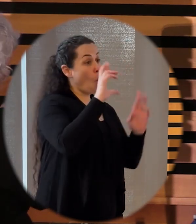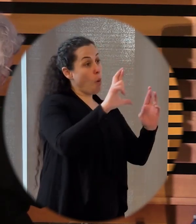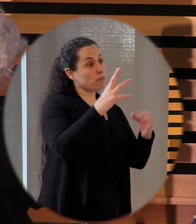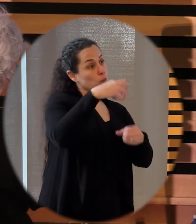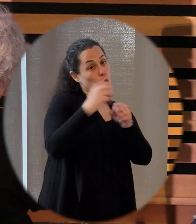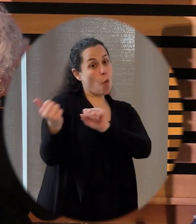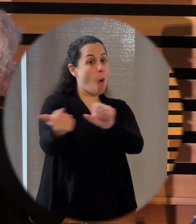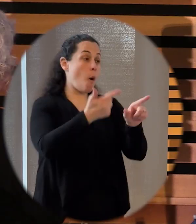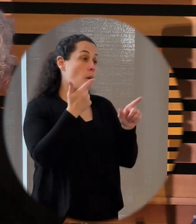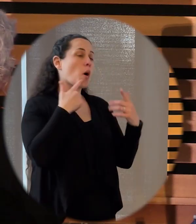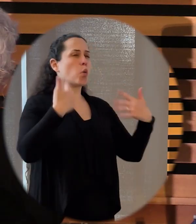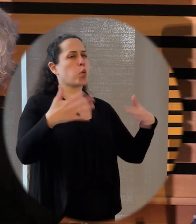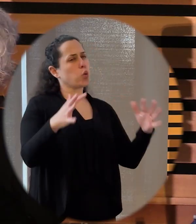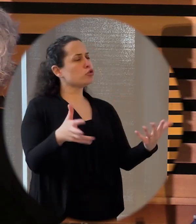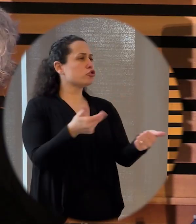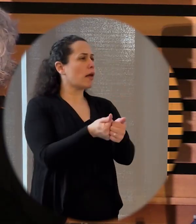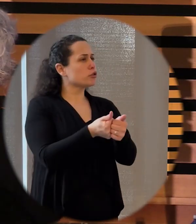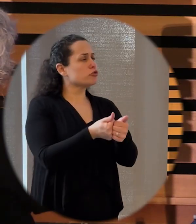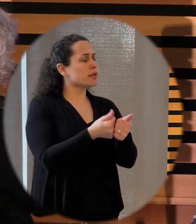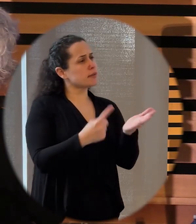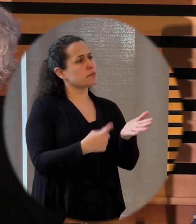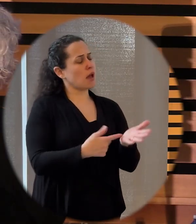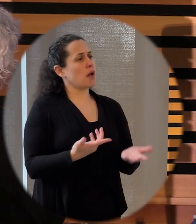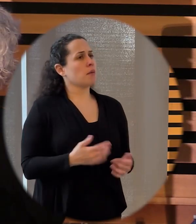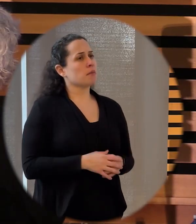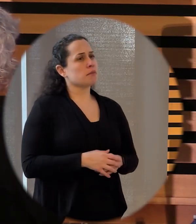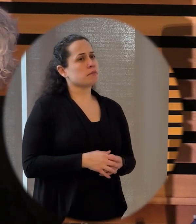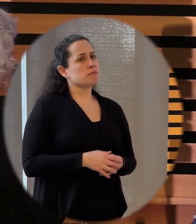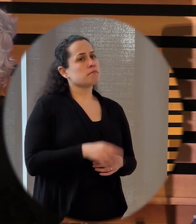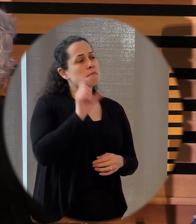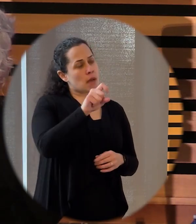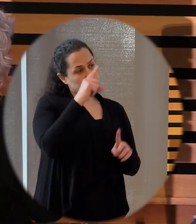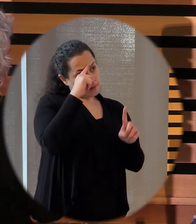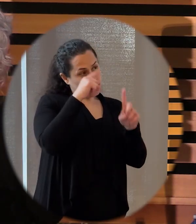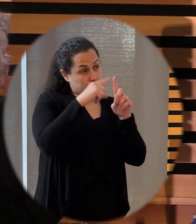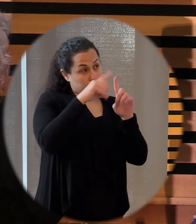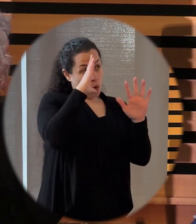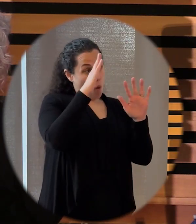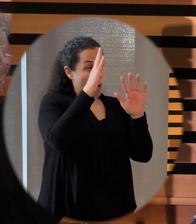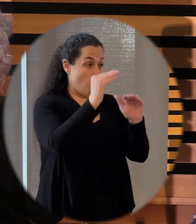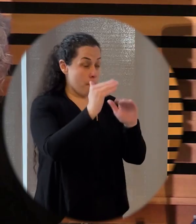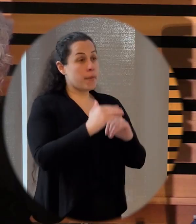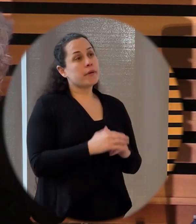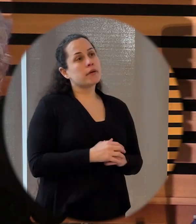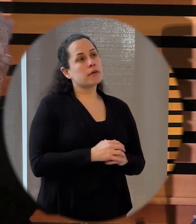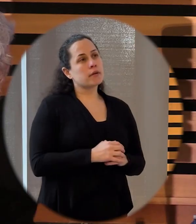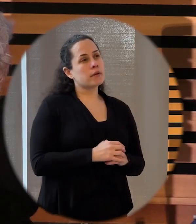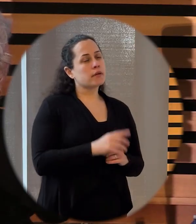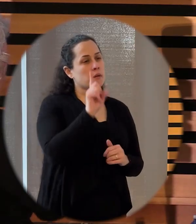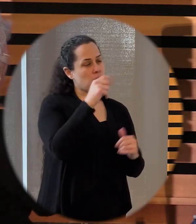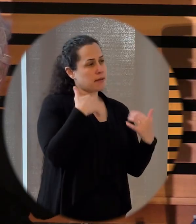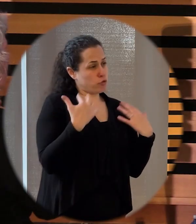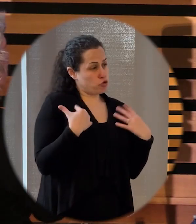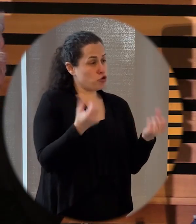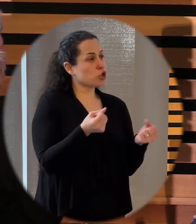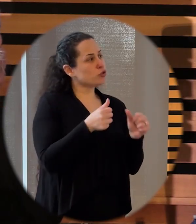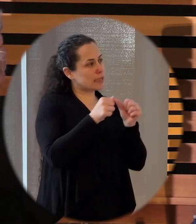but it it's very challenging some days. And you have to have the hope and the courage to continue